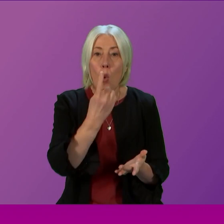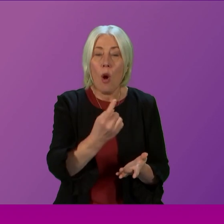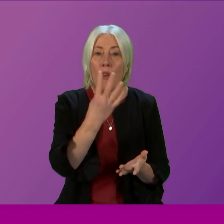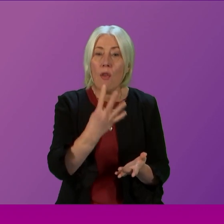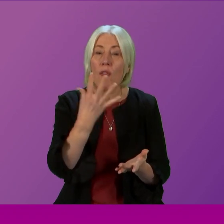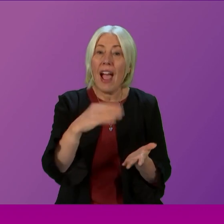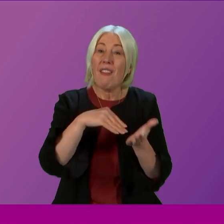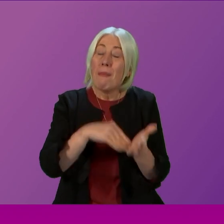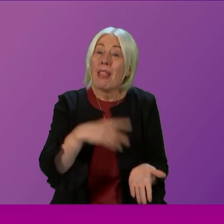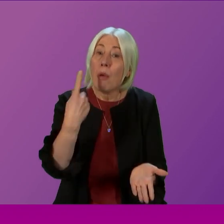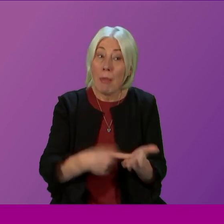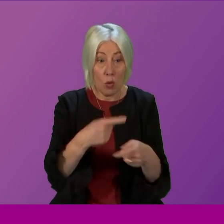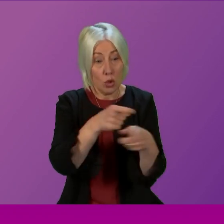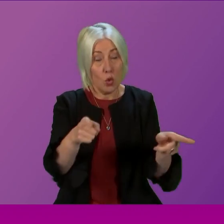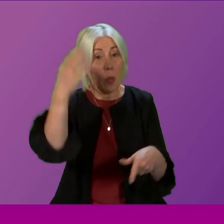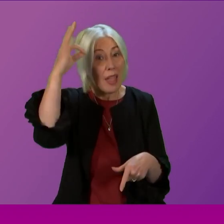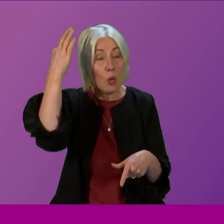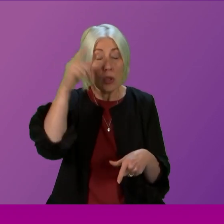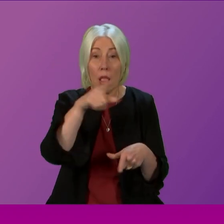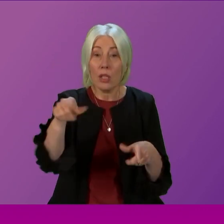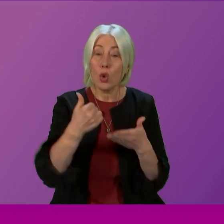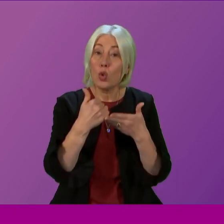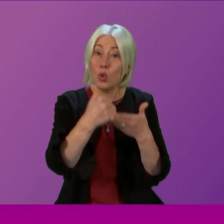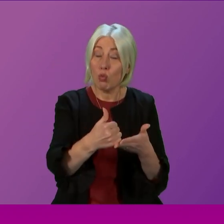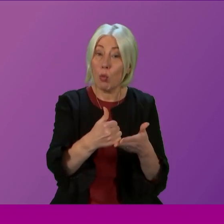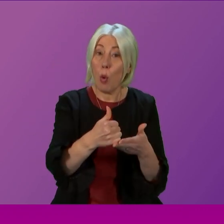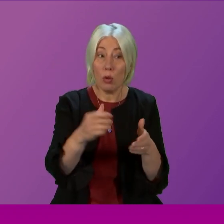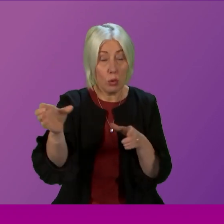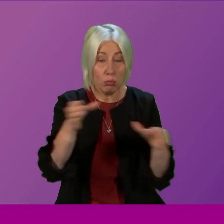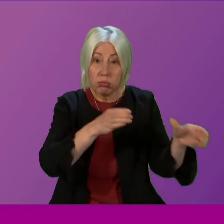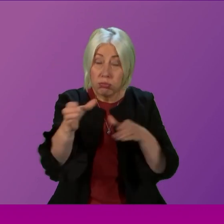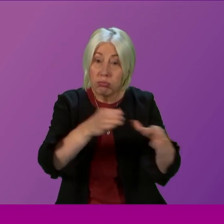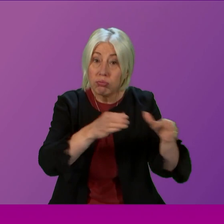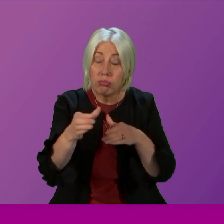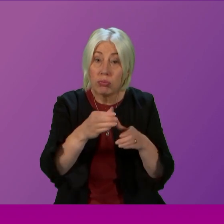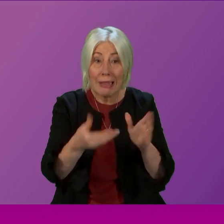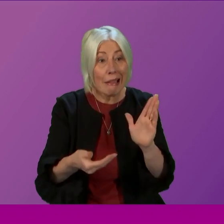million to councils to support the employment of additional teachers. Members!